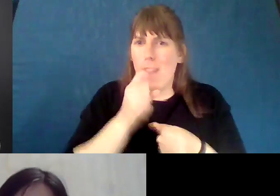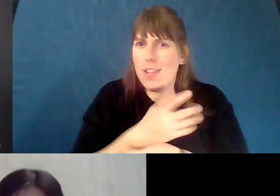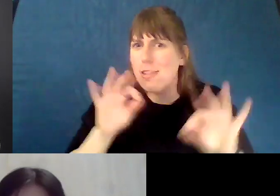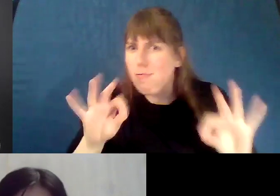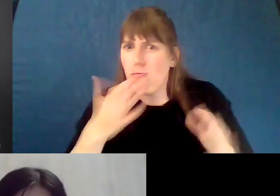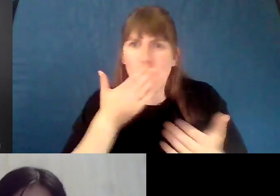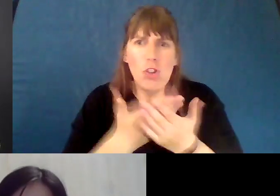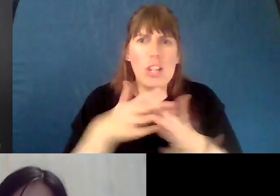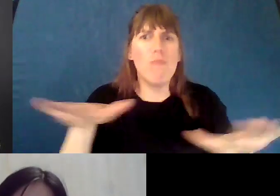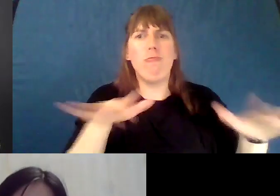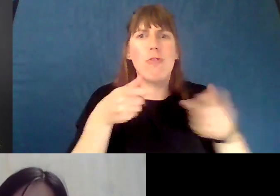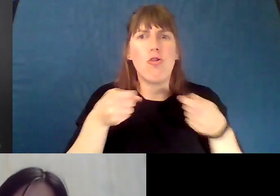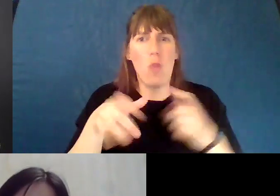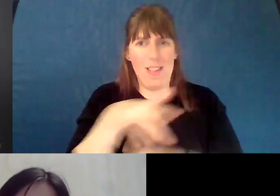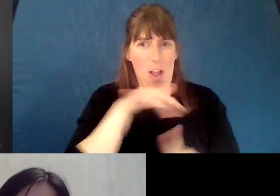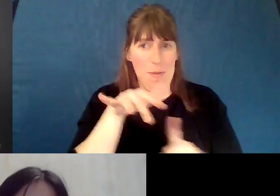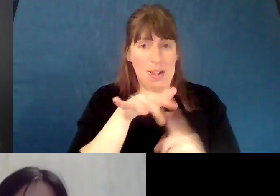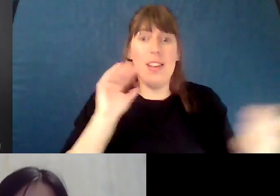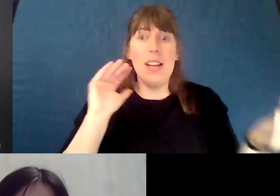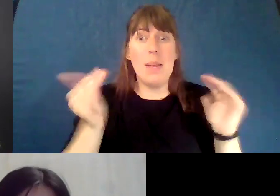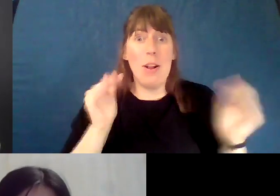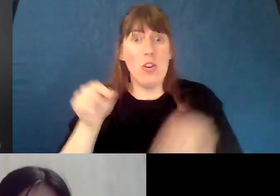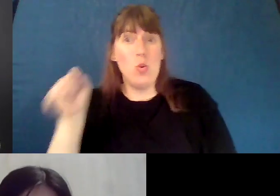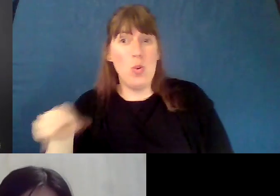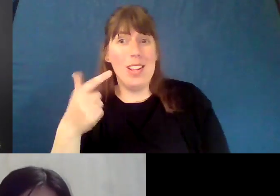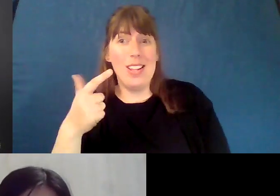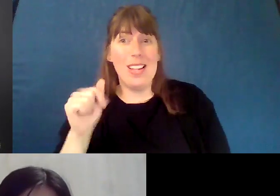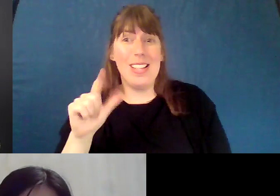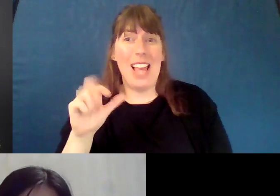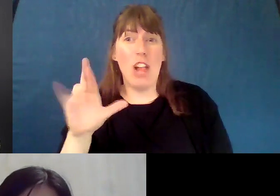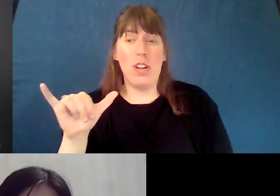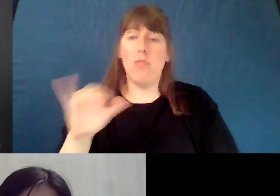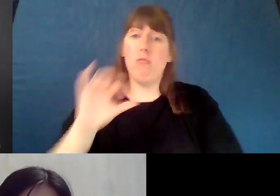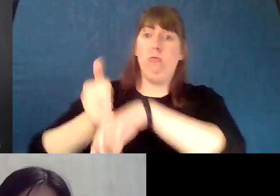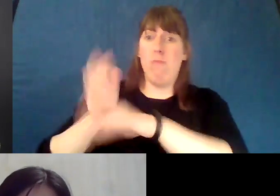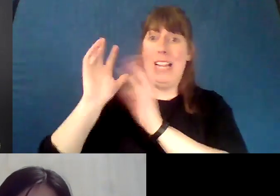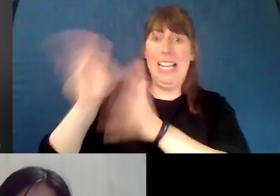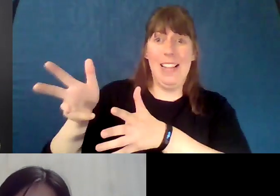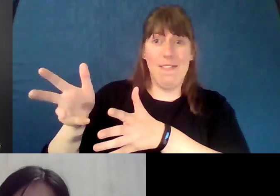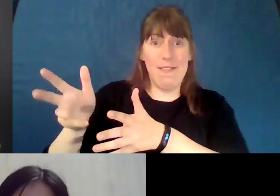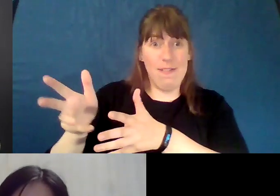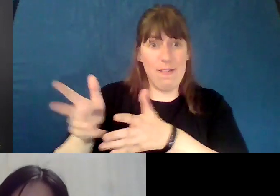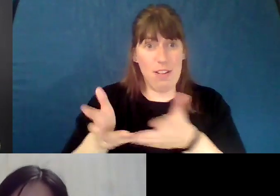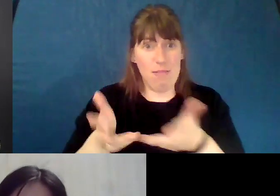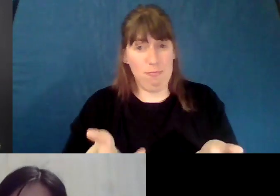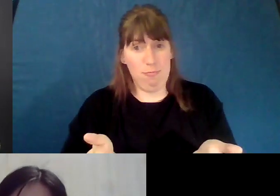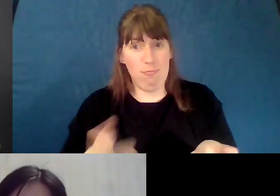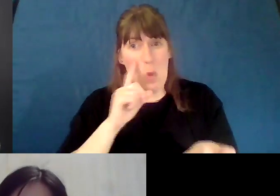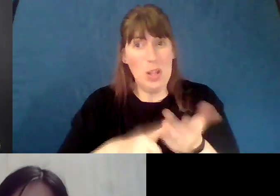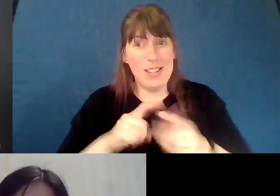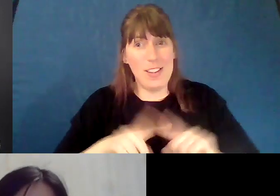environment, to creating a gallery experience, where the audience sort of comes in and has